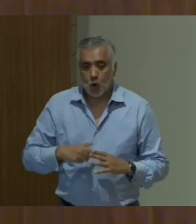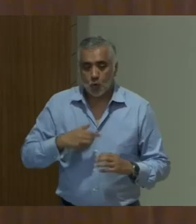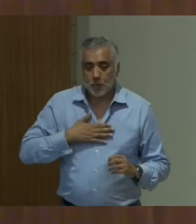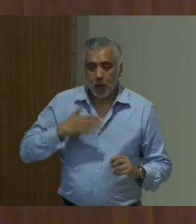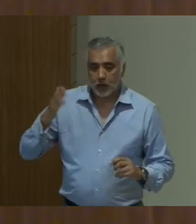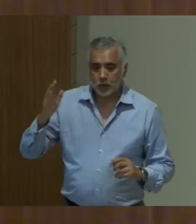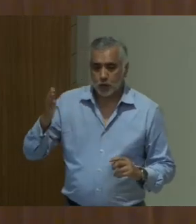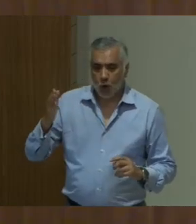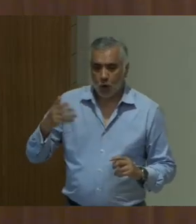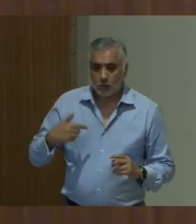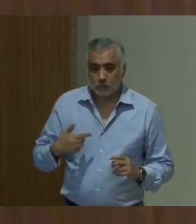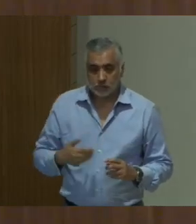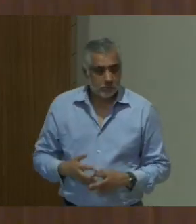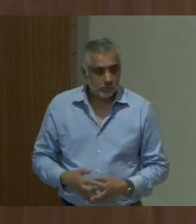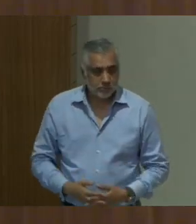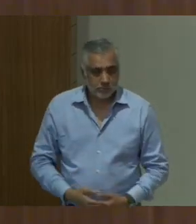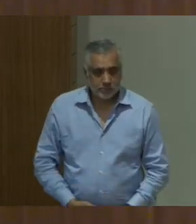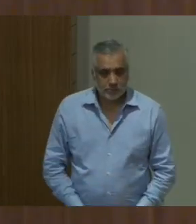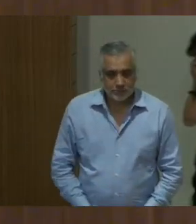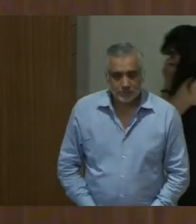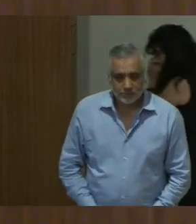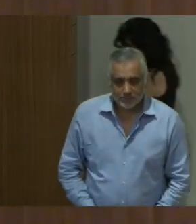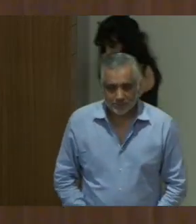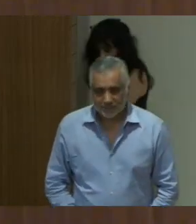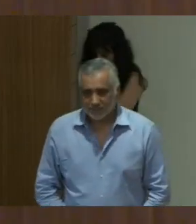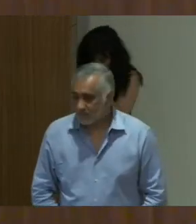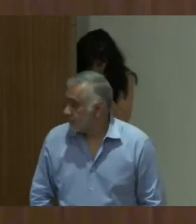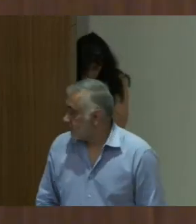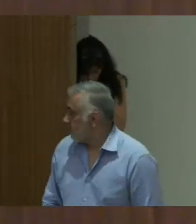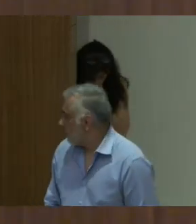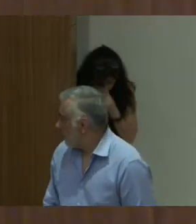You have seen a lot of figures, and my talk also contains a lot of figures.